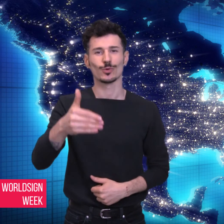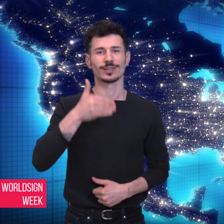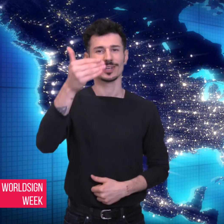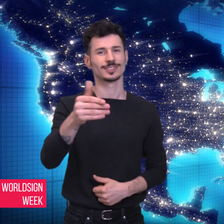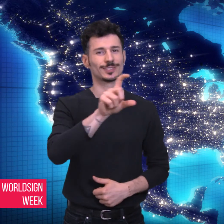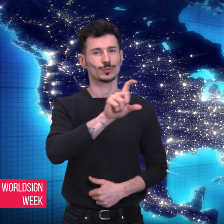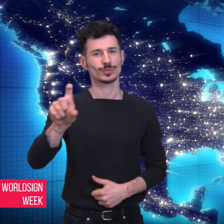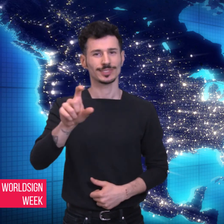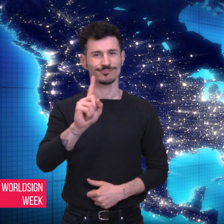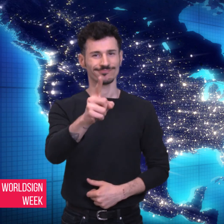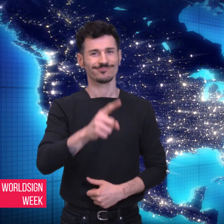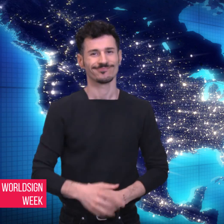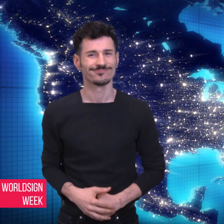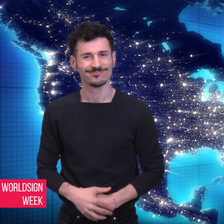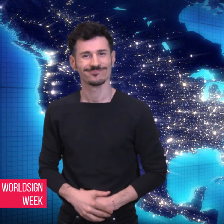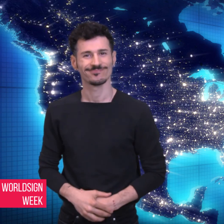See you next week.